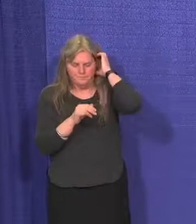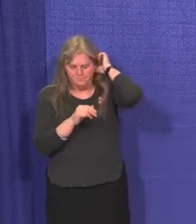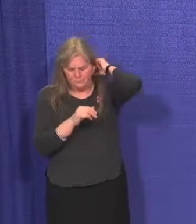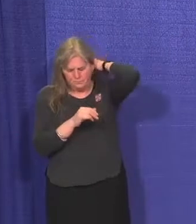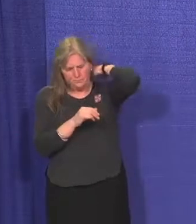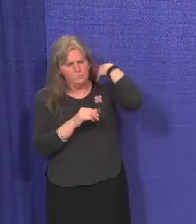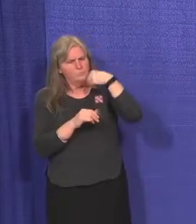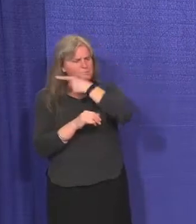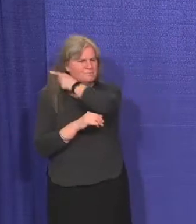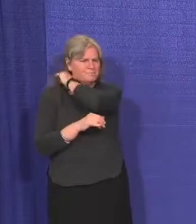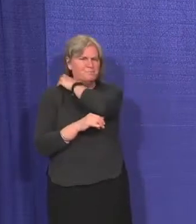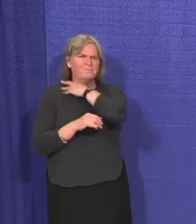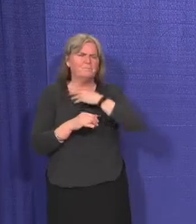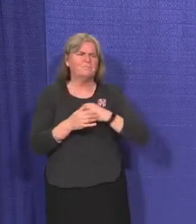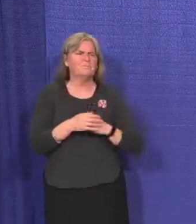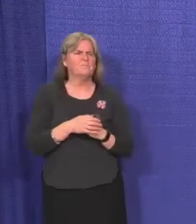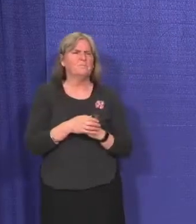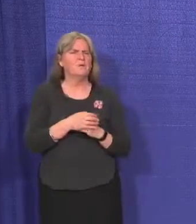We will have ongoing access for